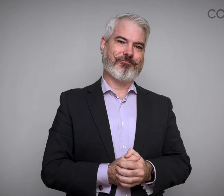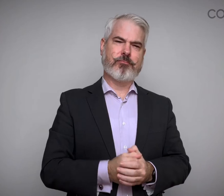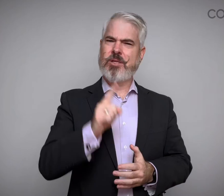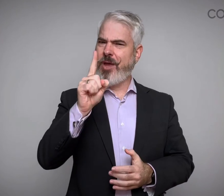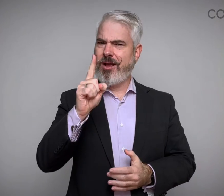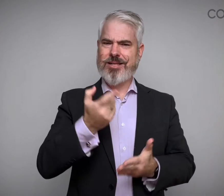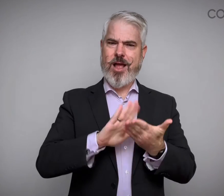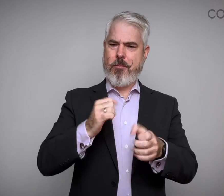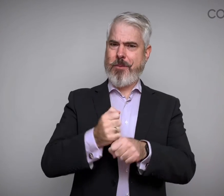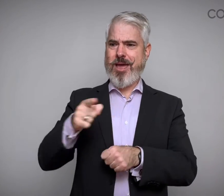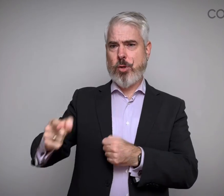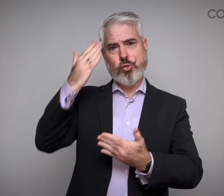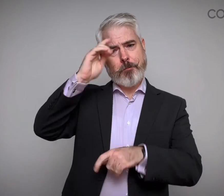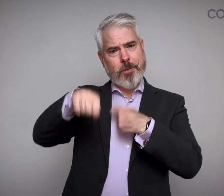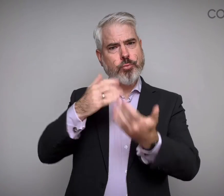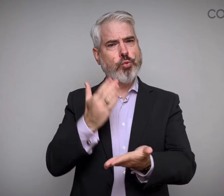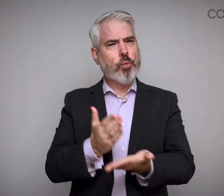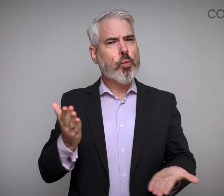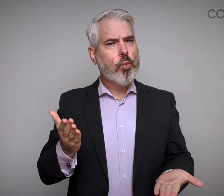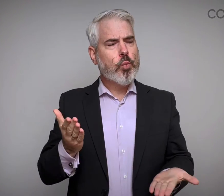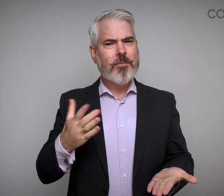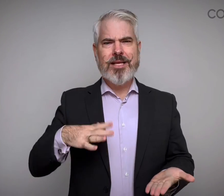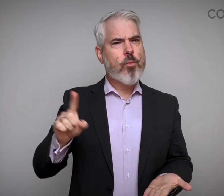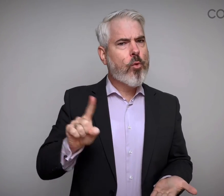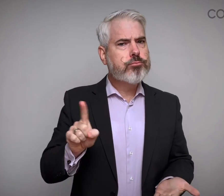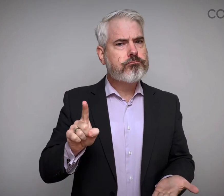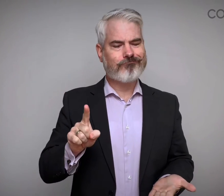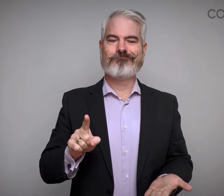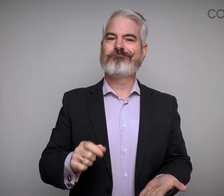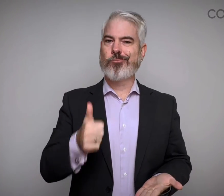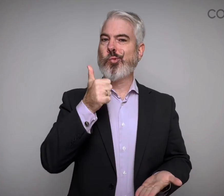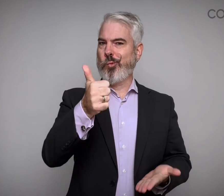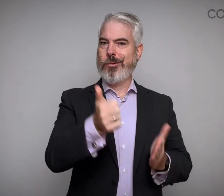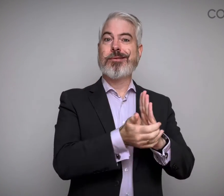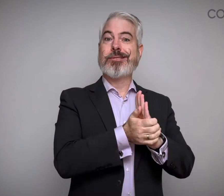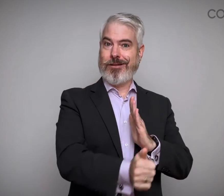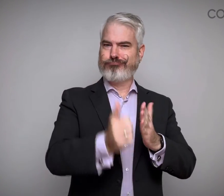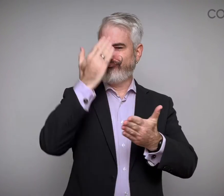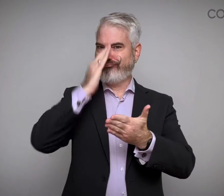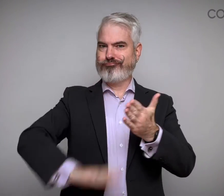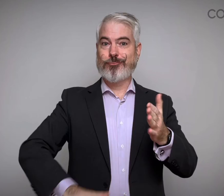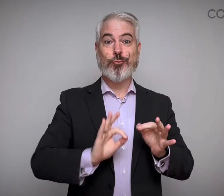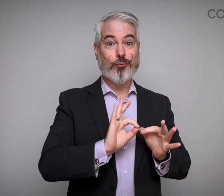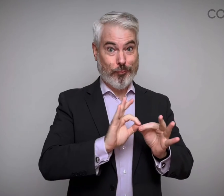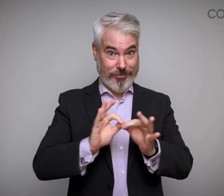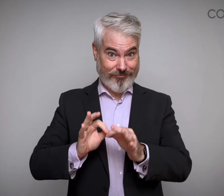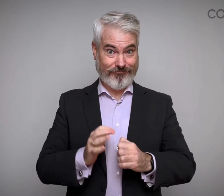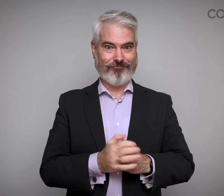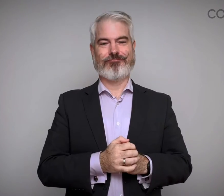But an important part of making this dream a reality is good quality interpreters.